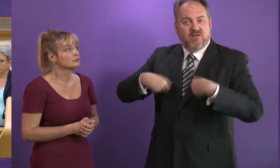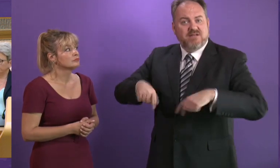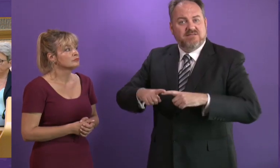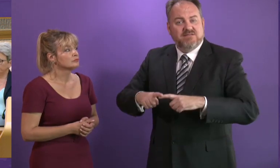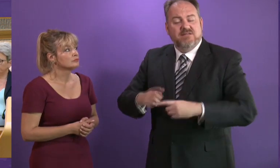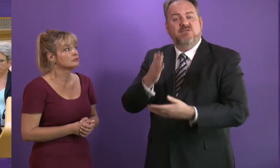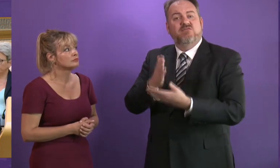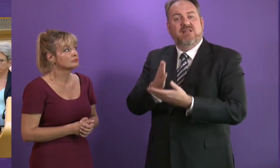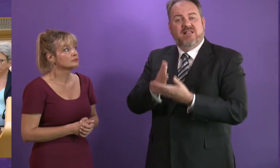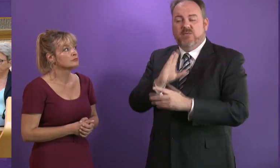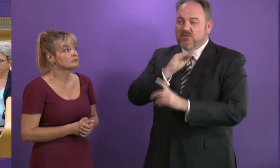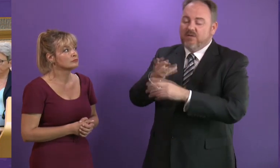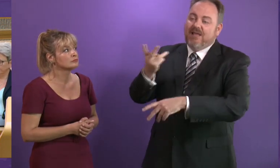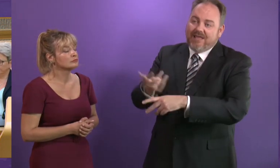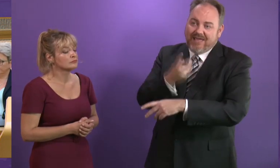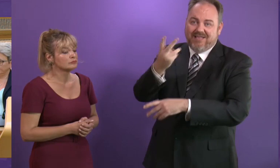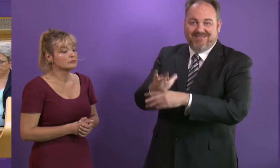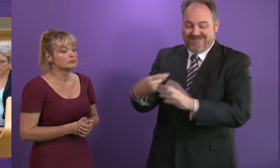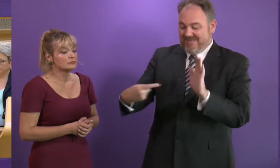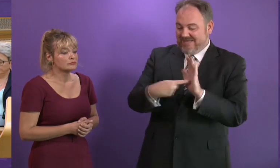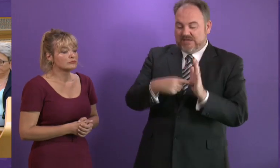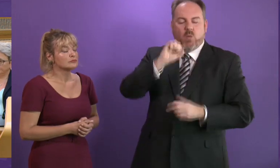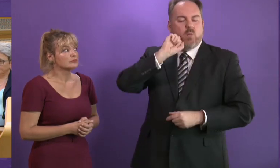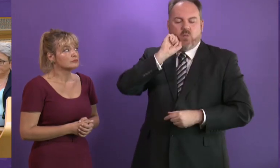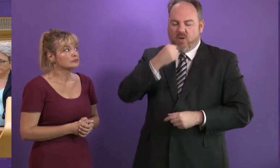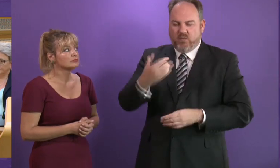when it was clear that it was not going to work, and we tell them again today: “For